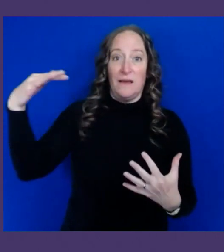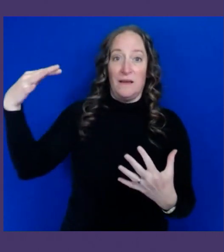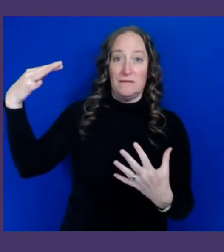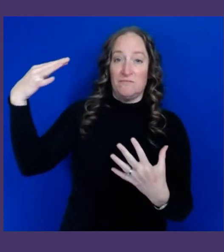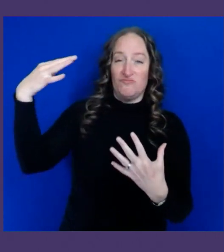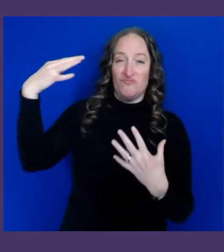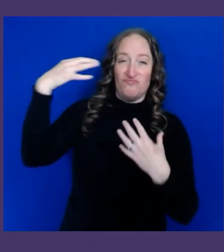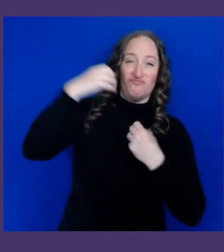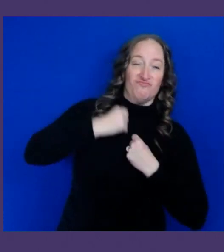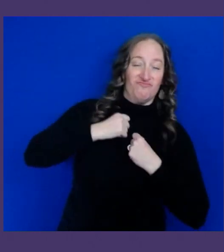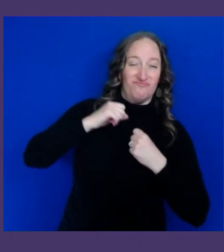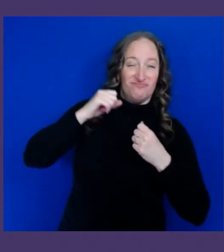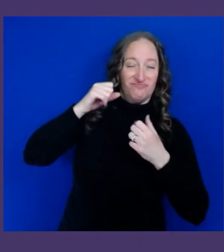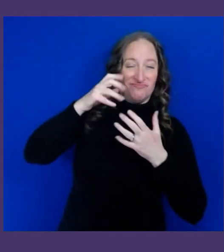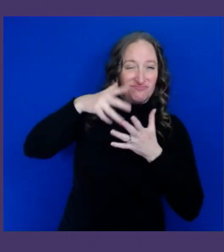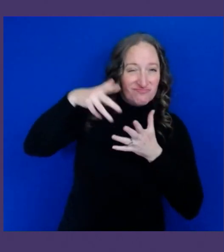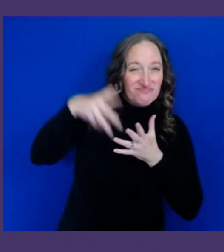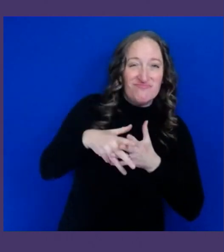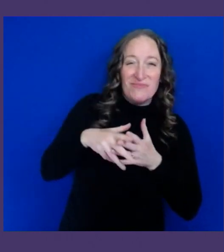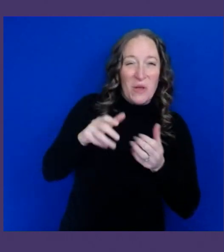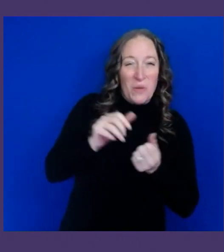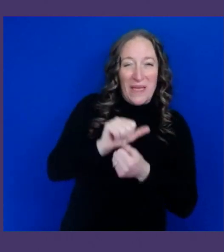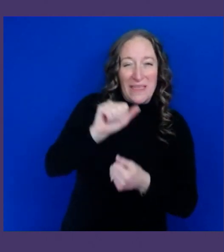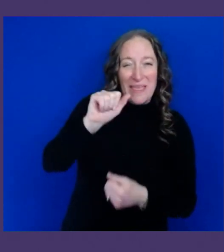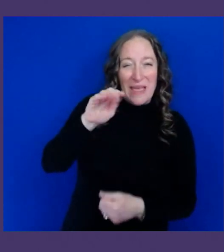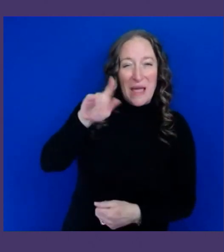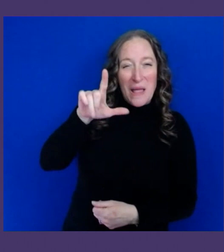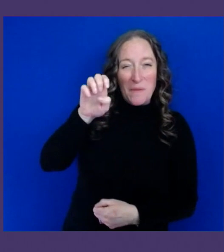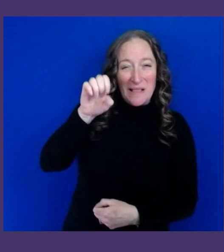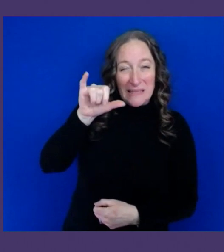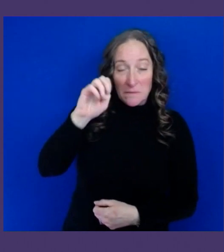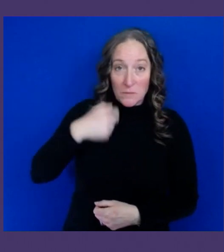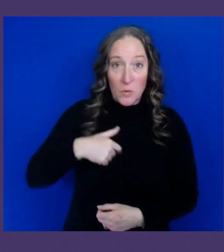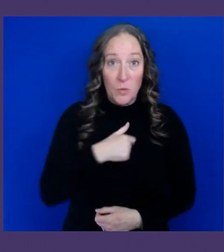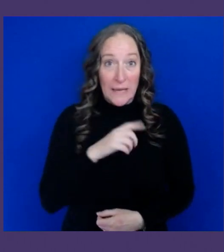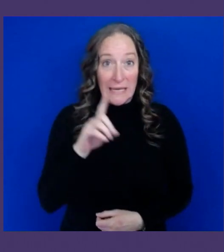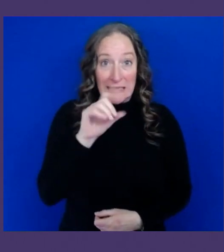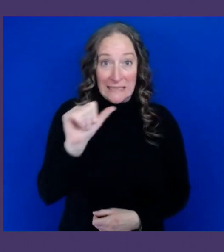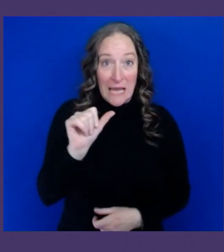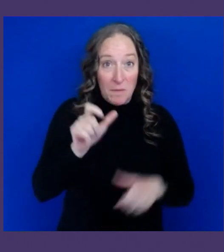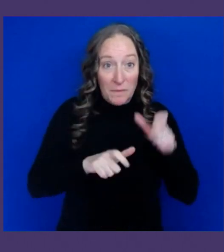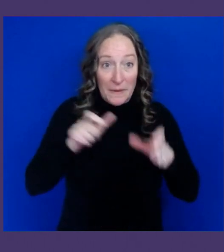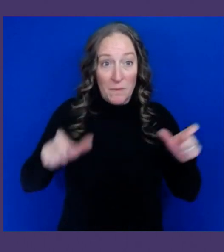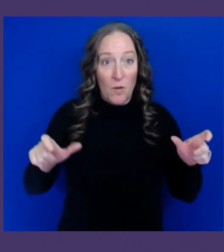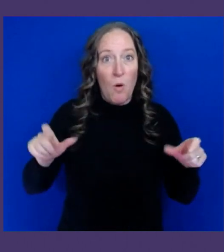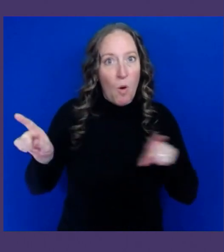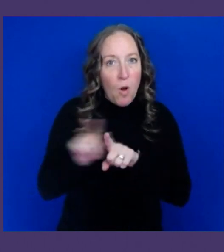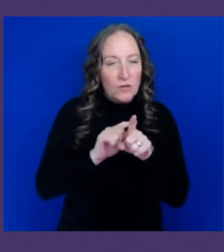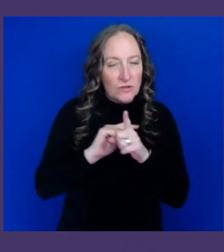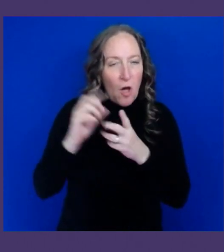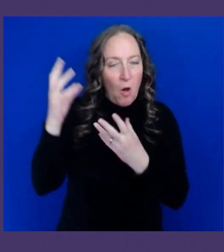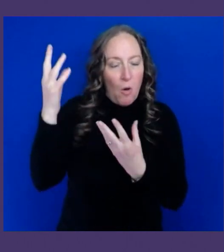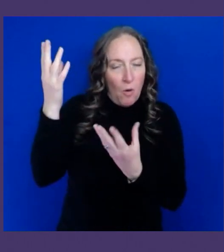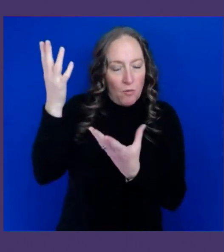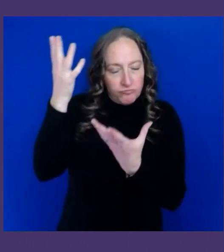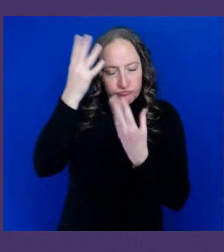we as disabled people are also subject. We often internalize it,